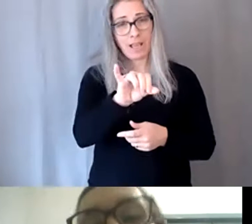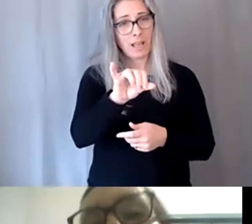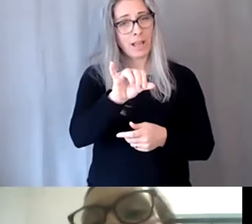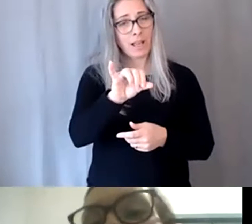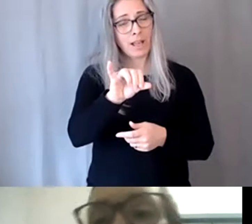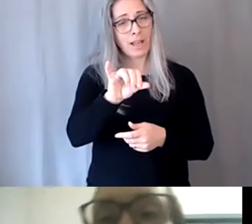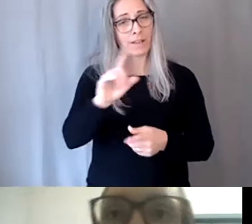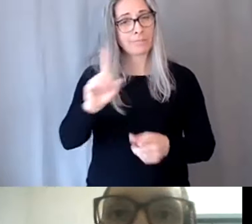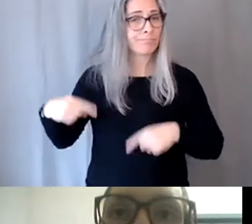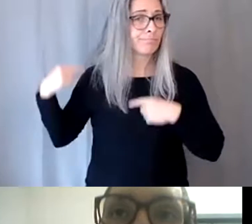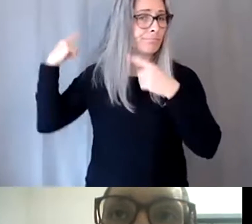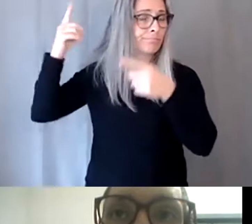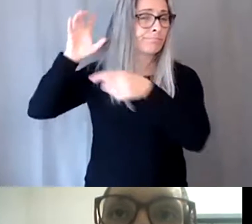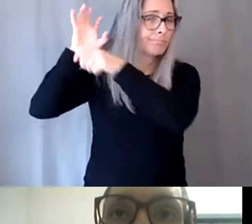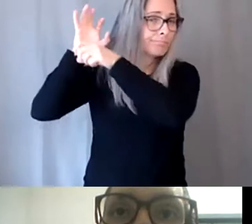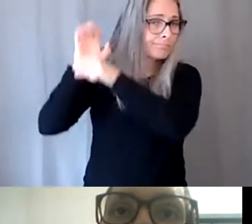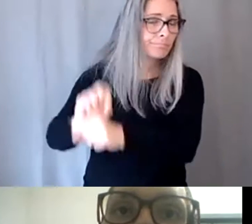so I think that we have to